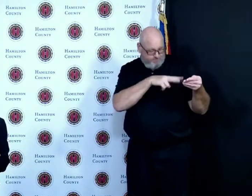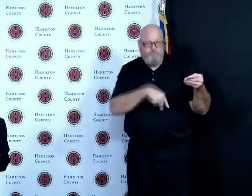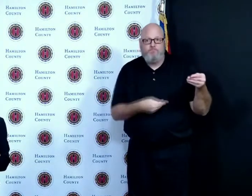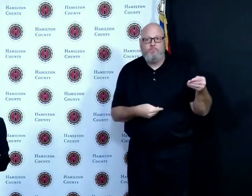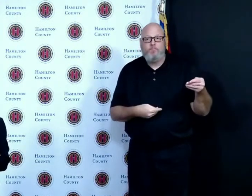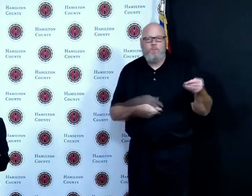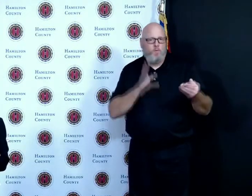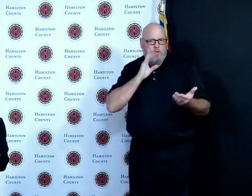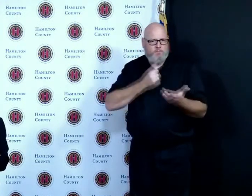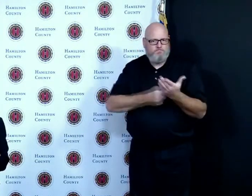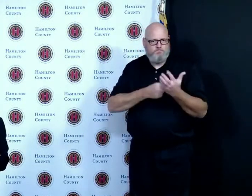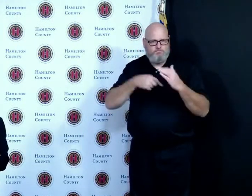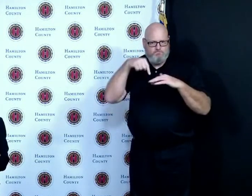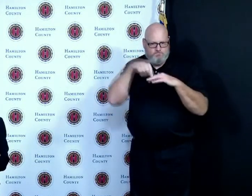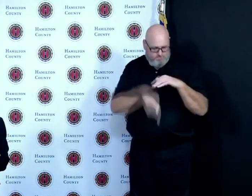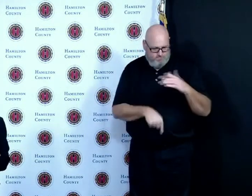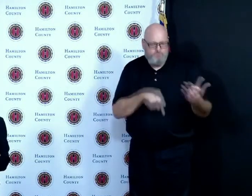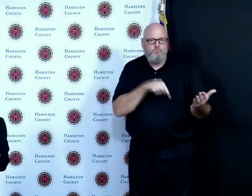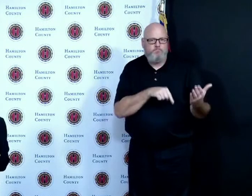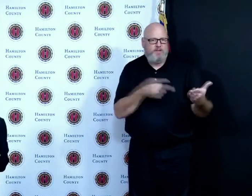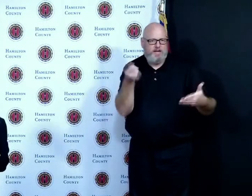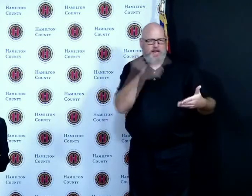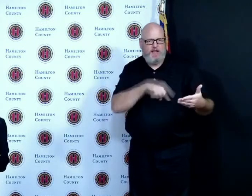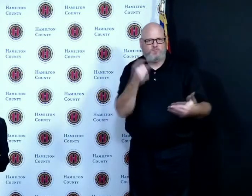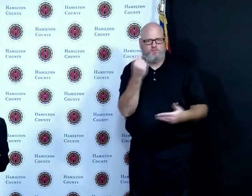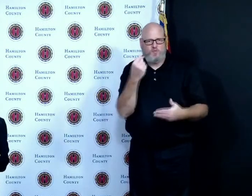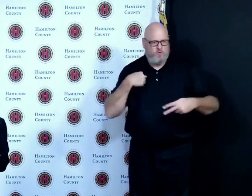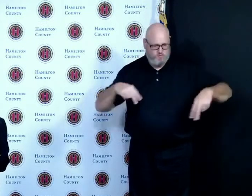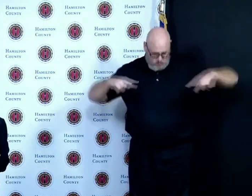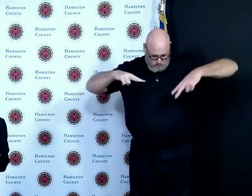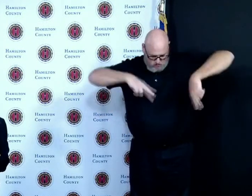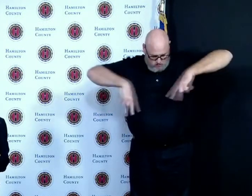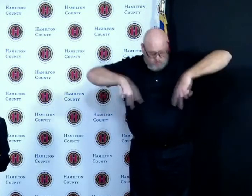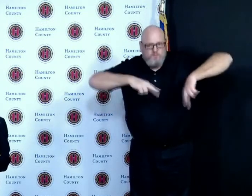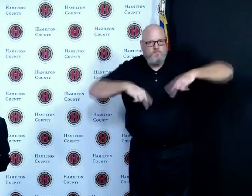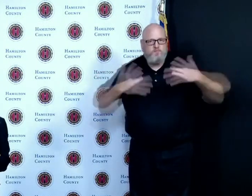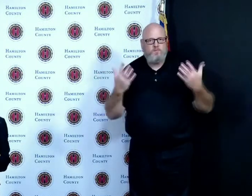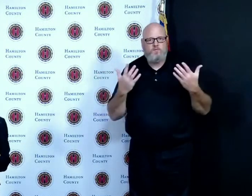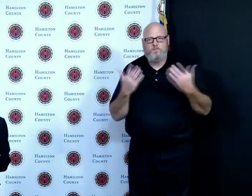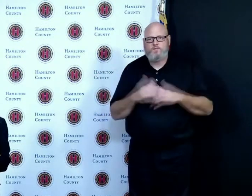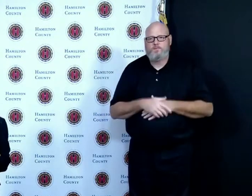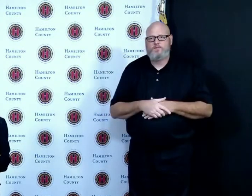to practice good behavior so we can see these cases continue to decline I like to point out